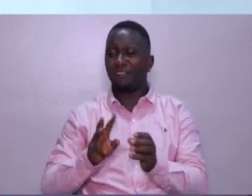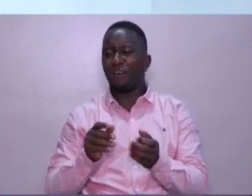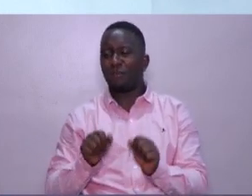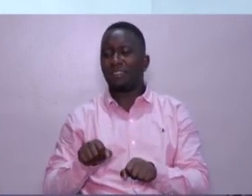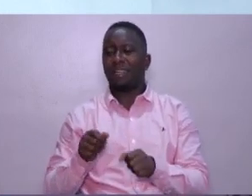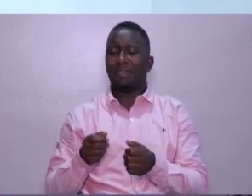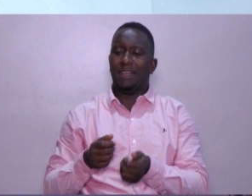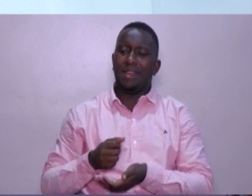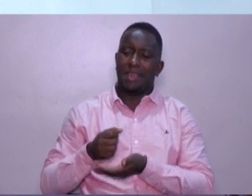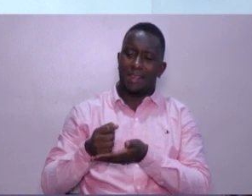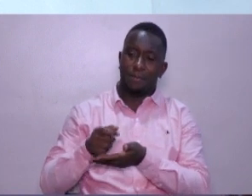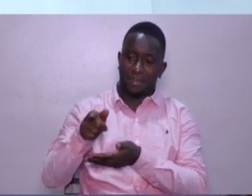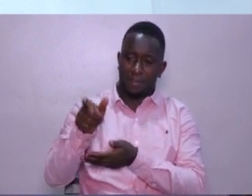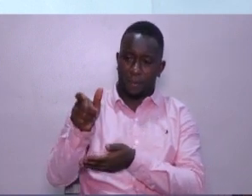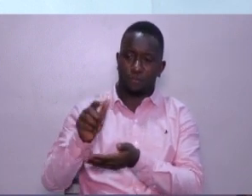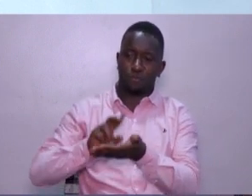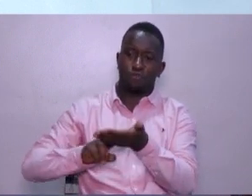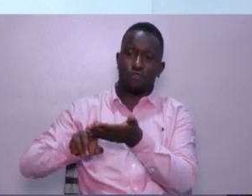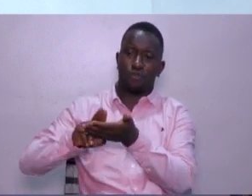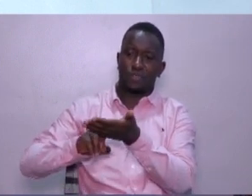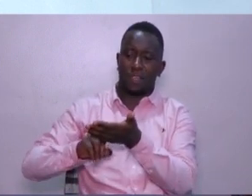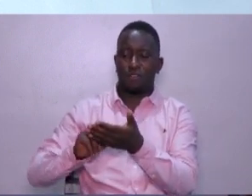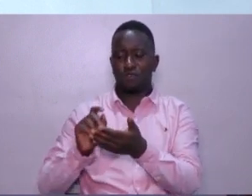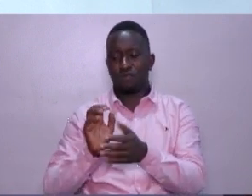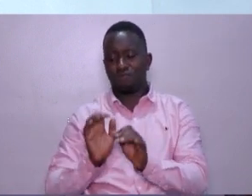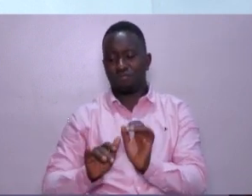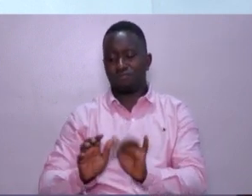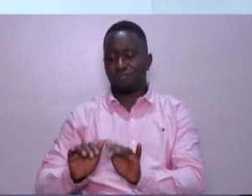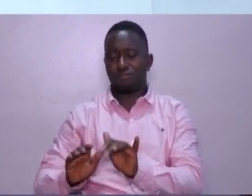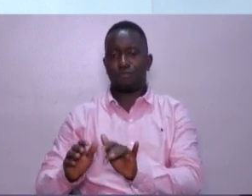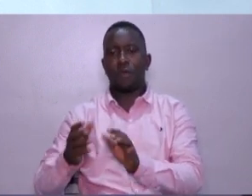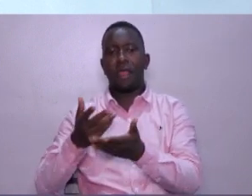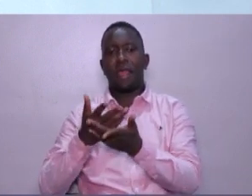the source of energy for the things shown in the pictures